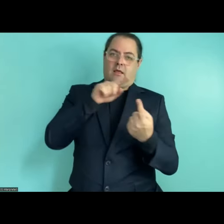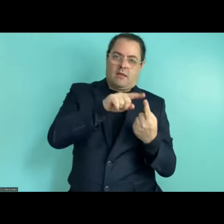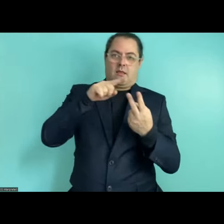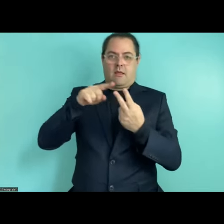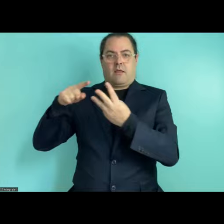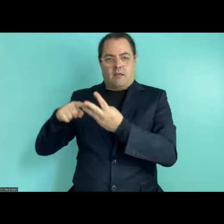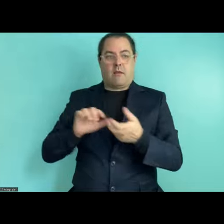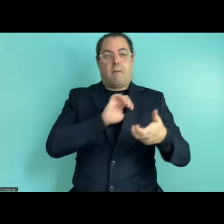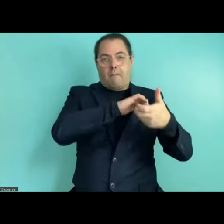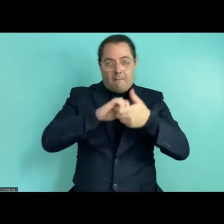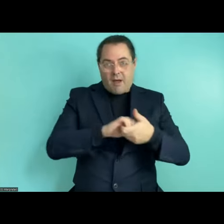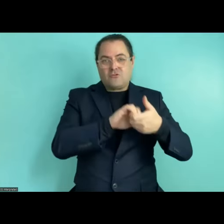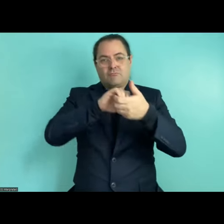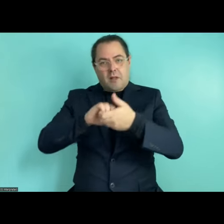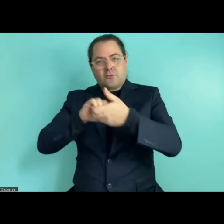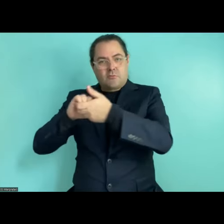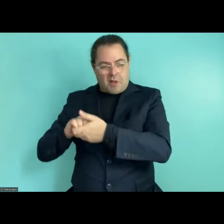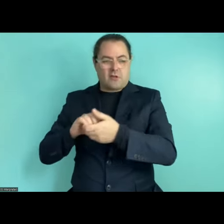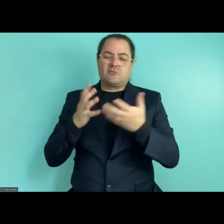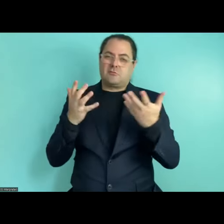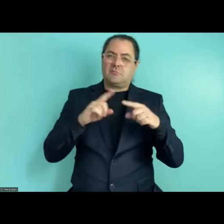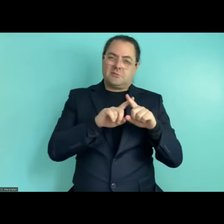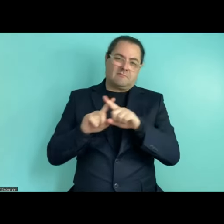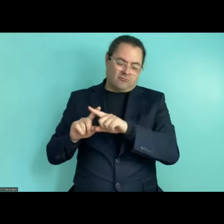that we'd like to share in terms of lessons learned, what's the way forward.